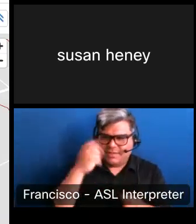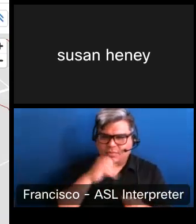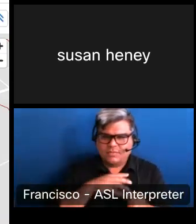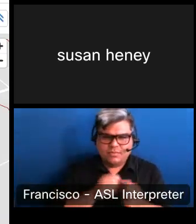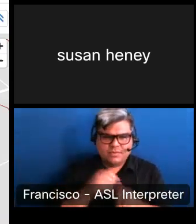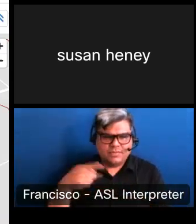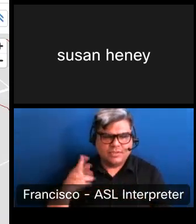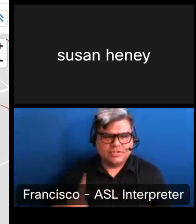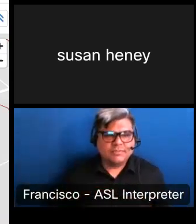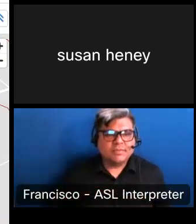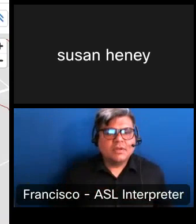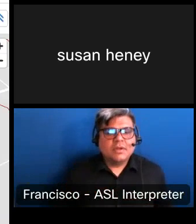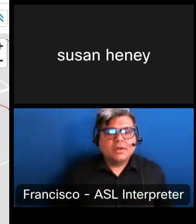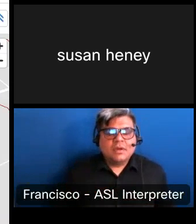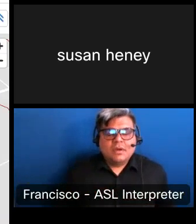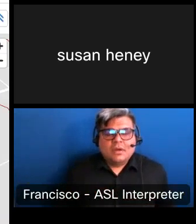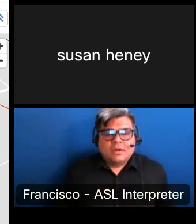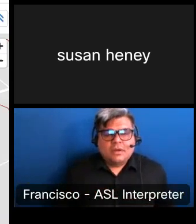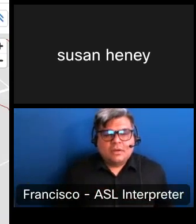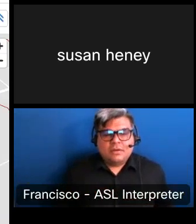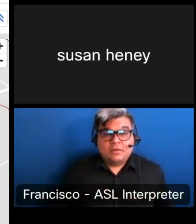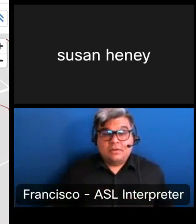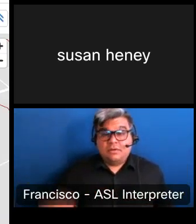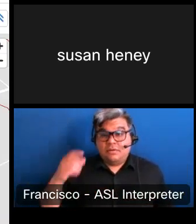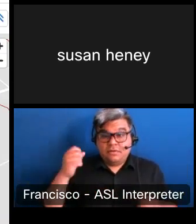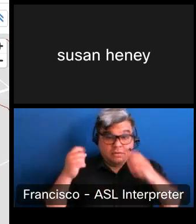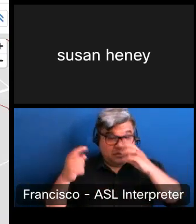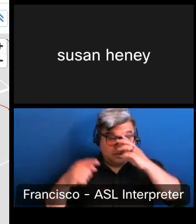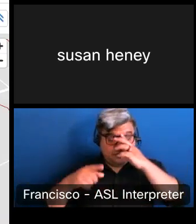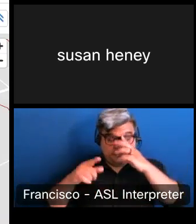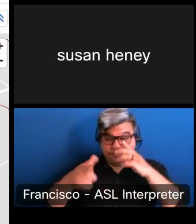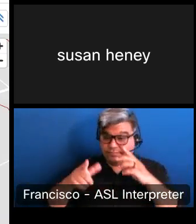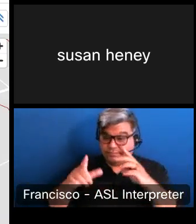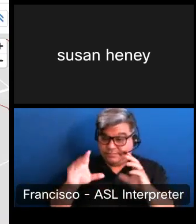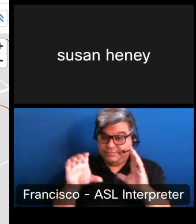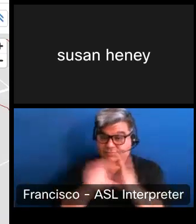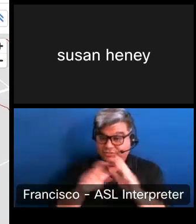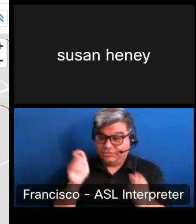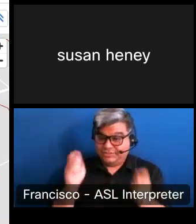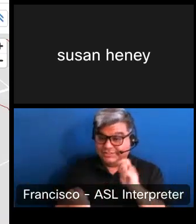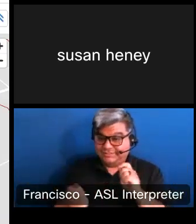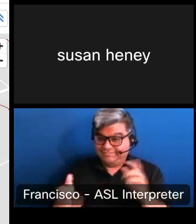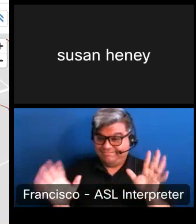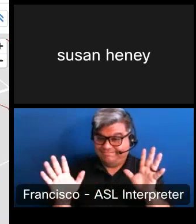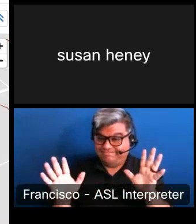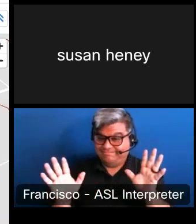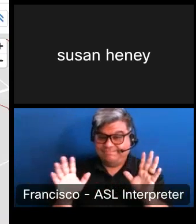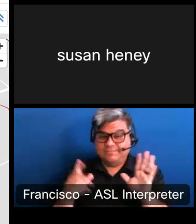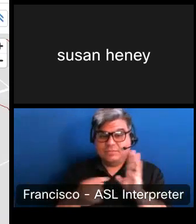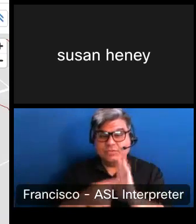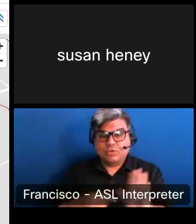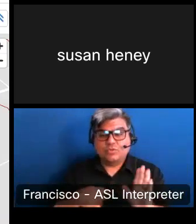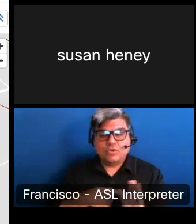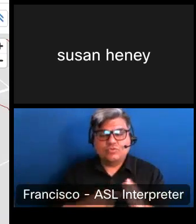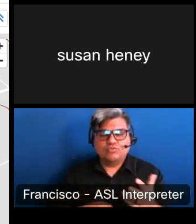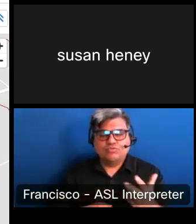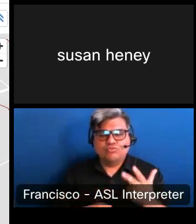So the screen just updated here, and it shows us that there are three census tracts that